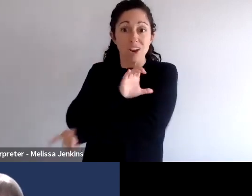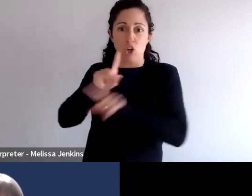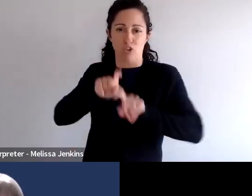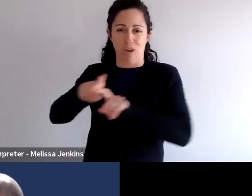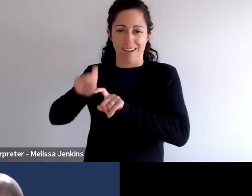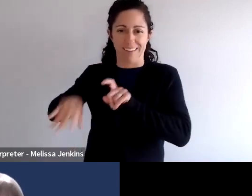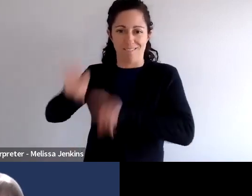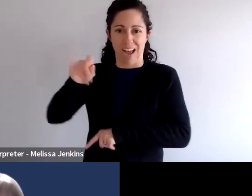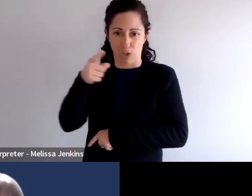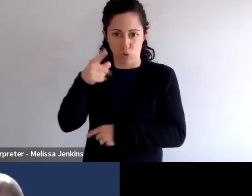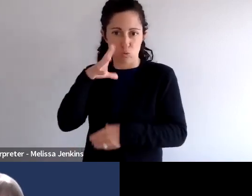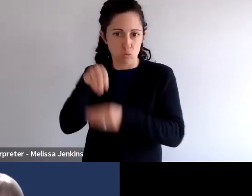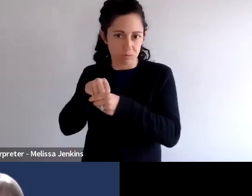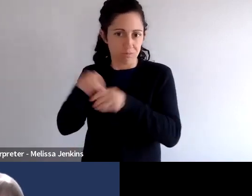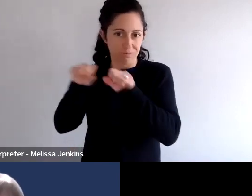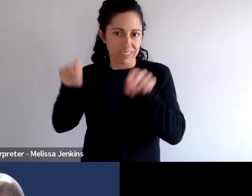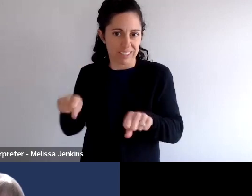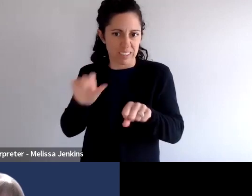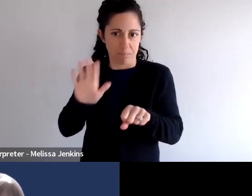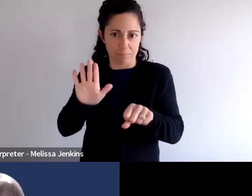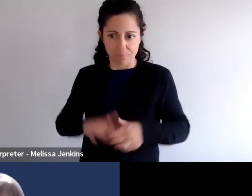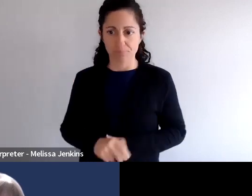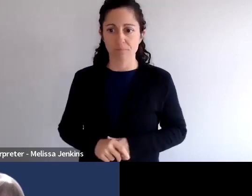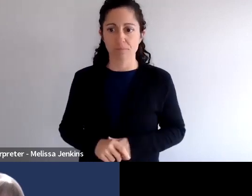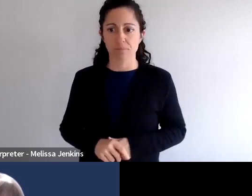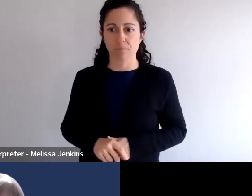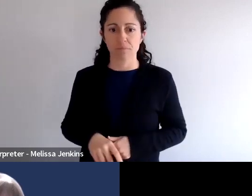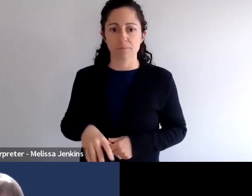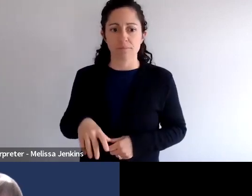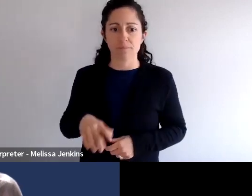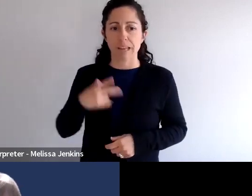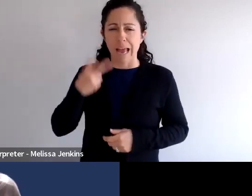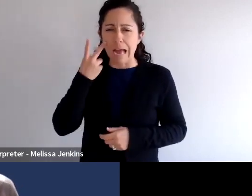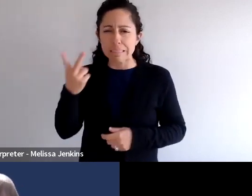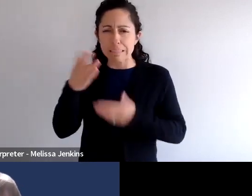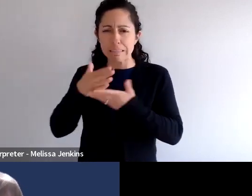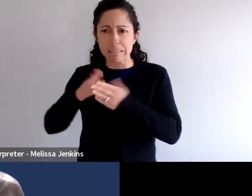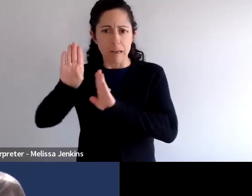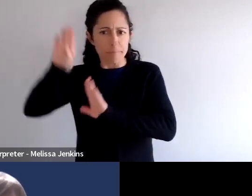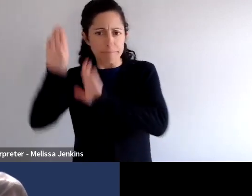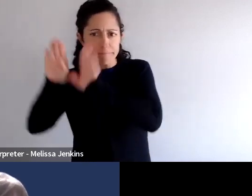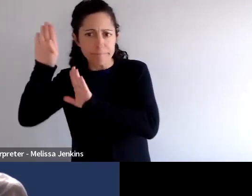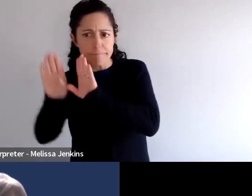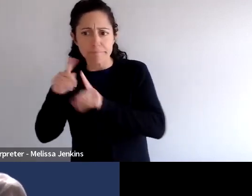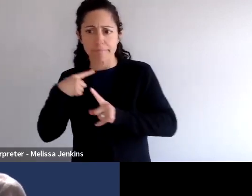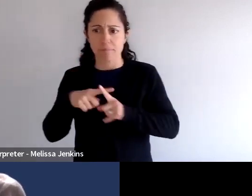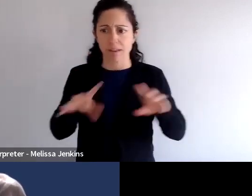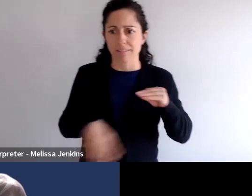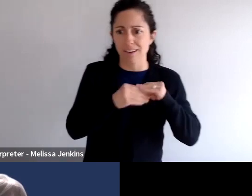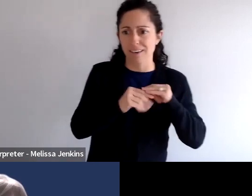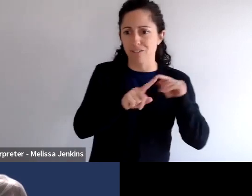This is Krista again. I see a couple hands raised as well so I can call on Keith Hodder, um to I'm